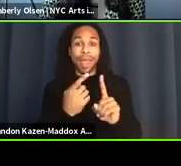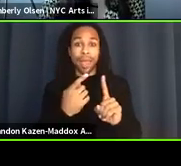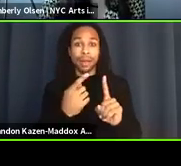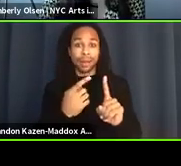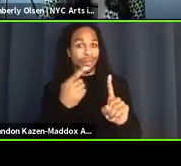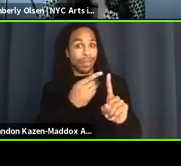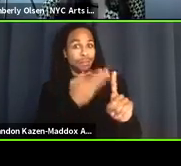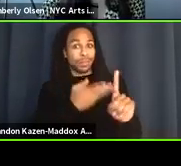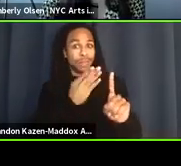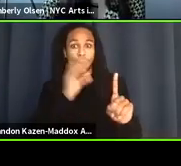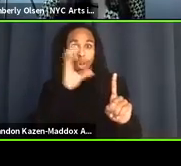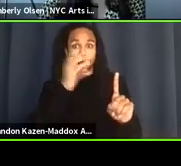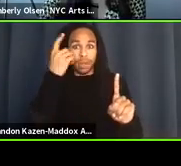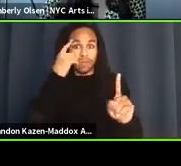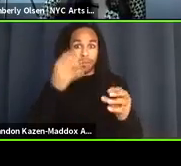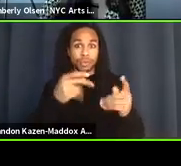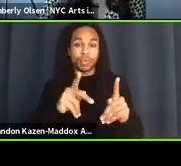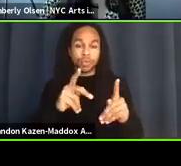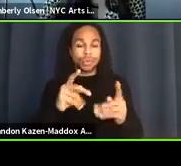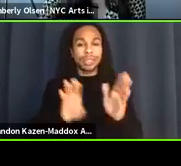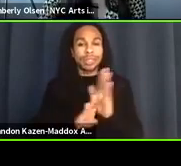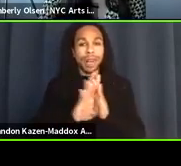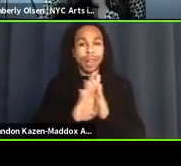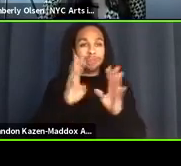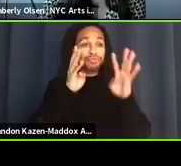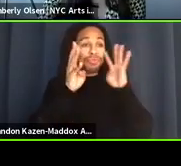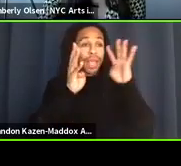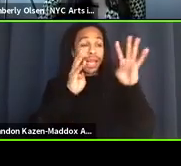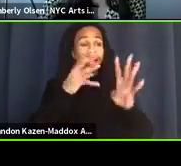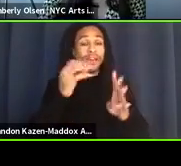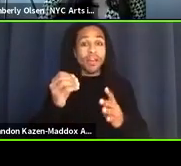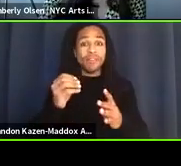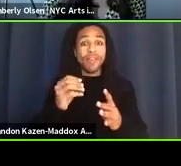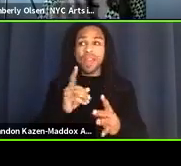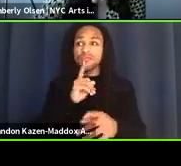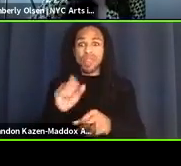Seeing what is next on the new frontier of arts education.